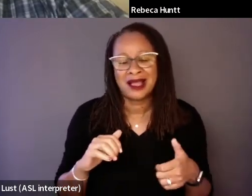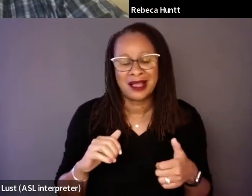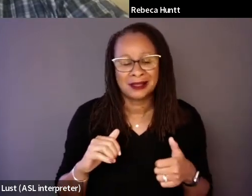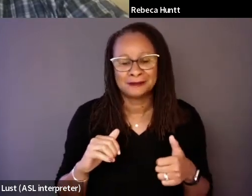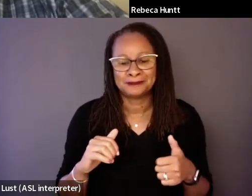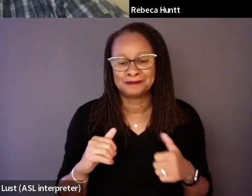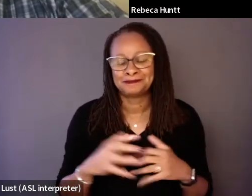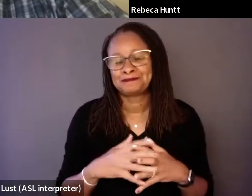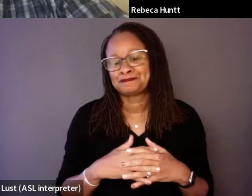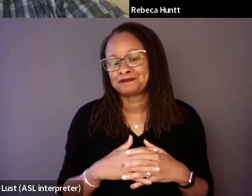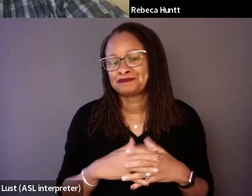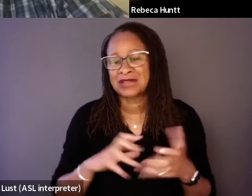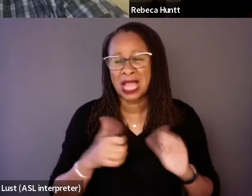portrays is limited and pulsating.